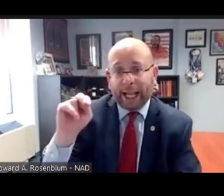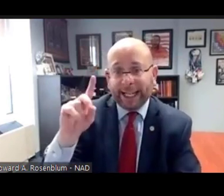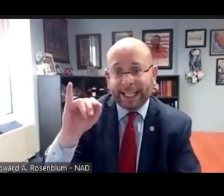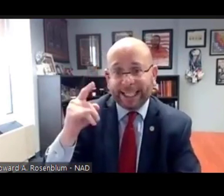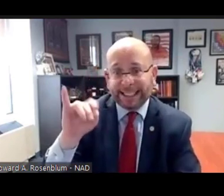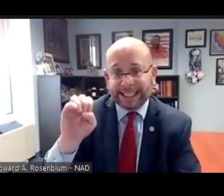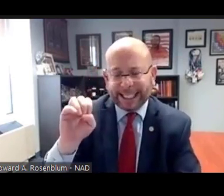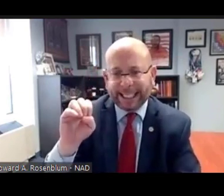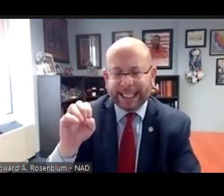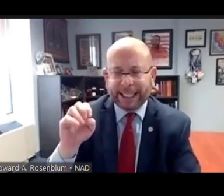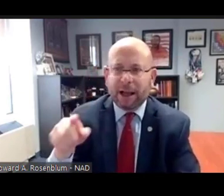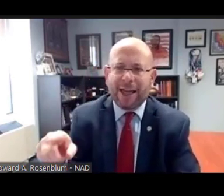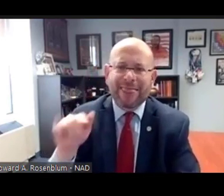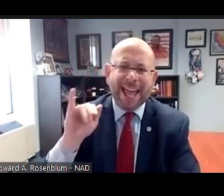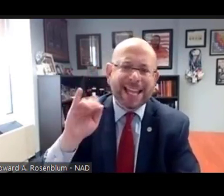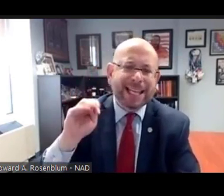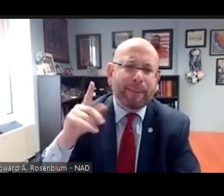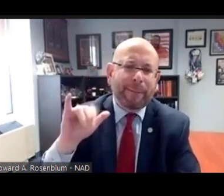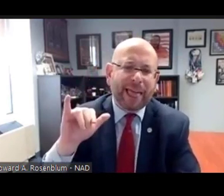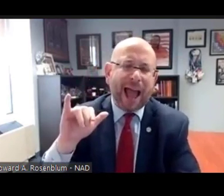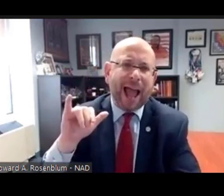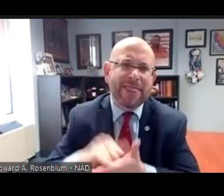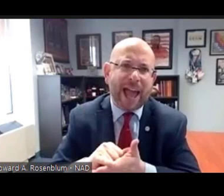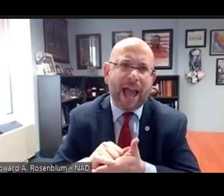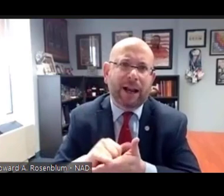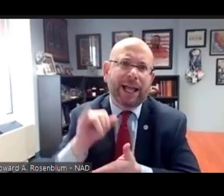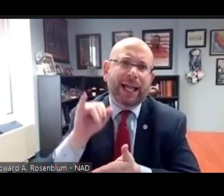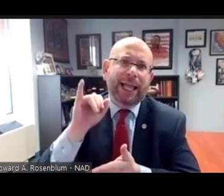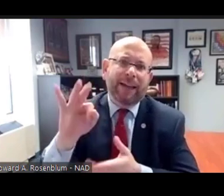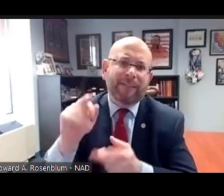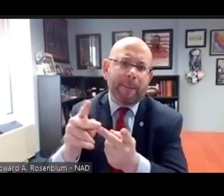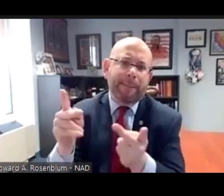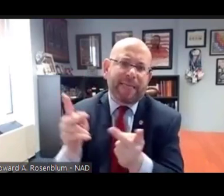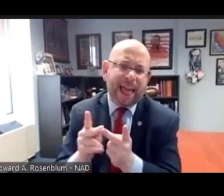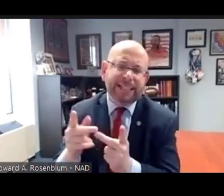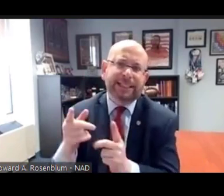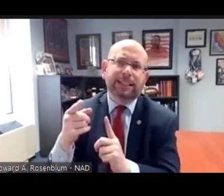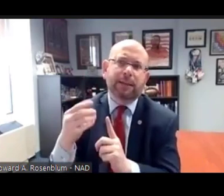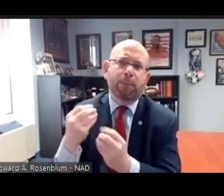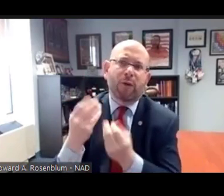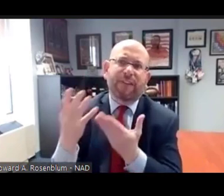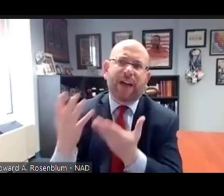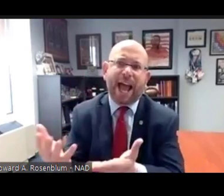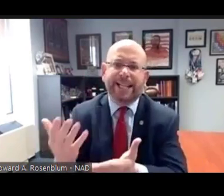And if you take a look at Winn‑Dixie, the implication there,